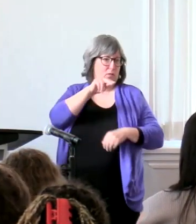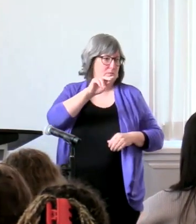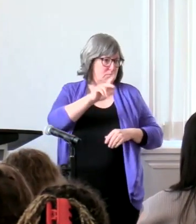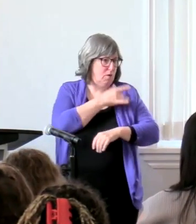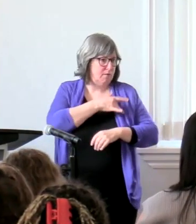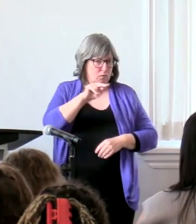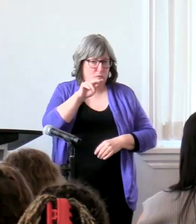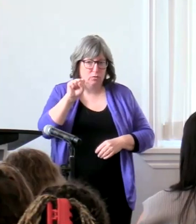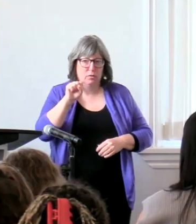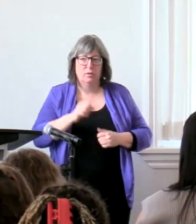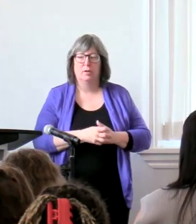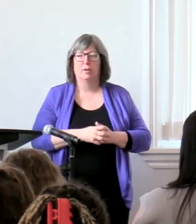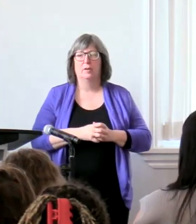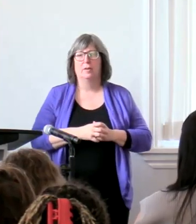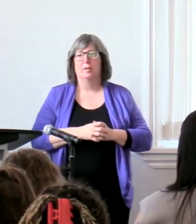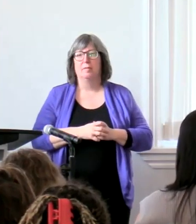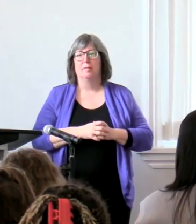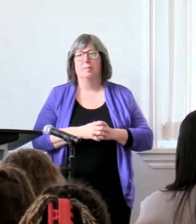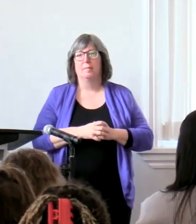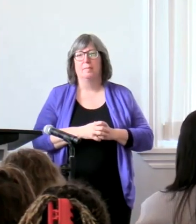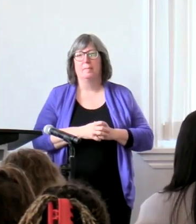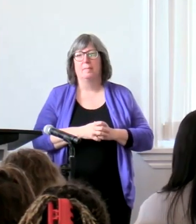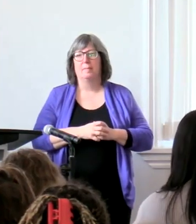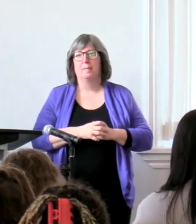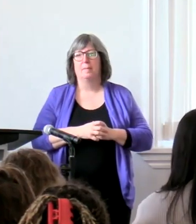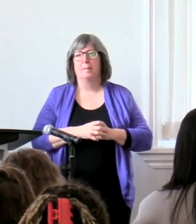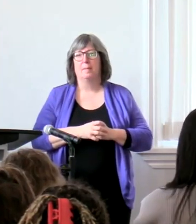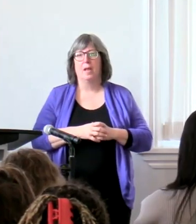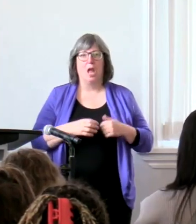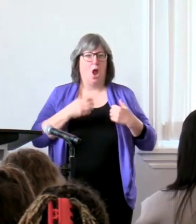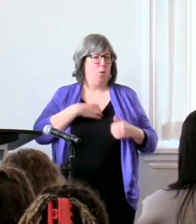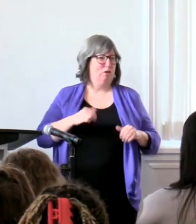I wish that I was in a position to still affect it.